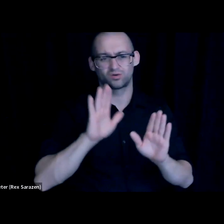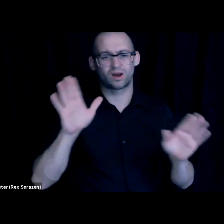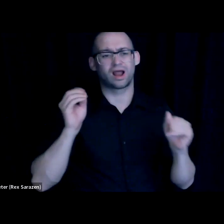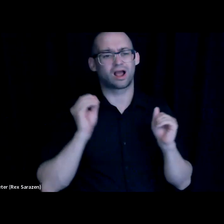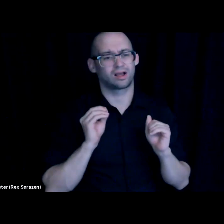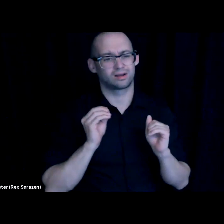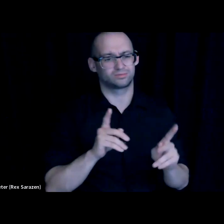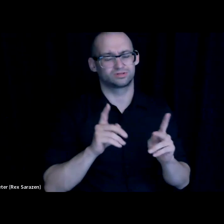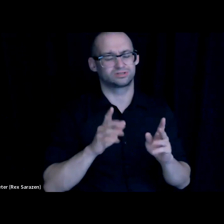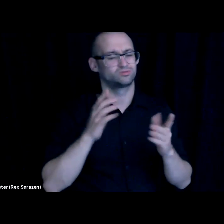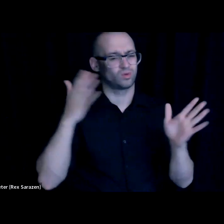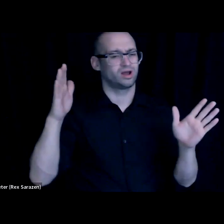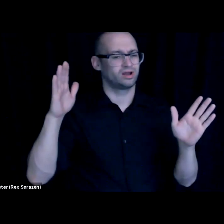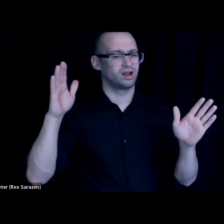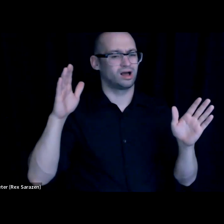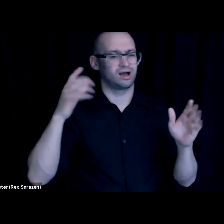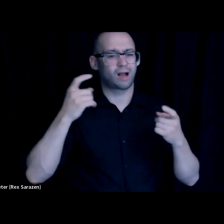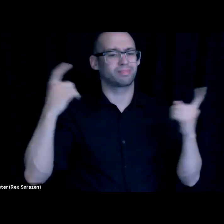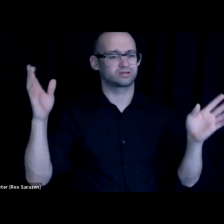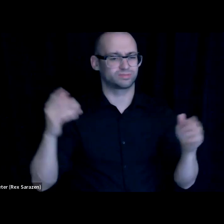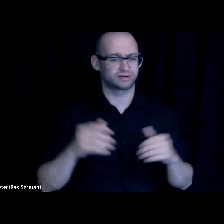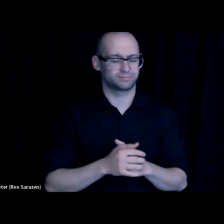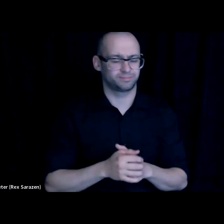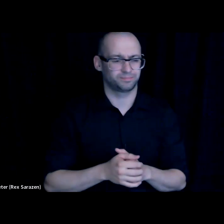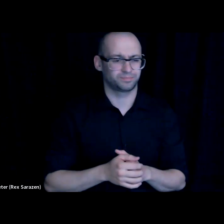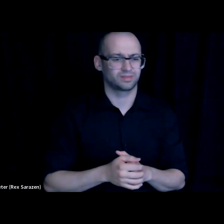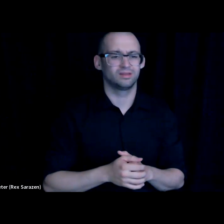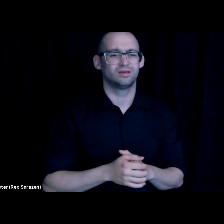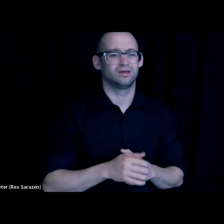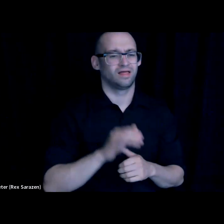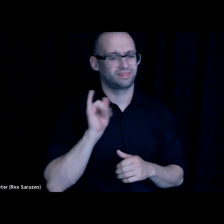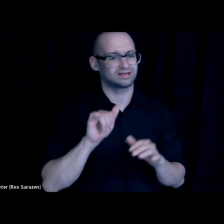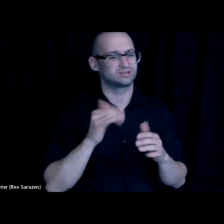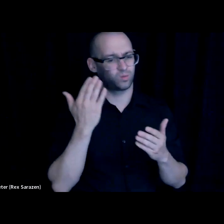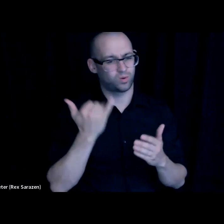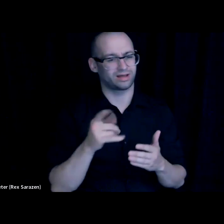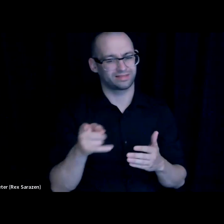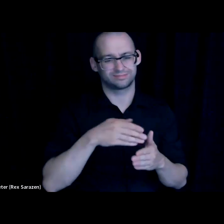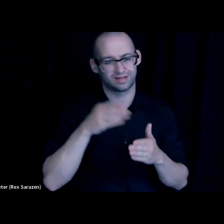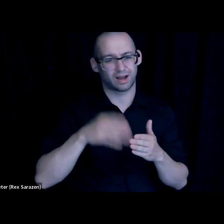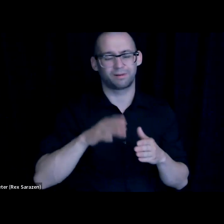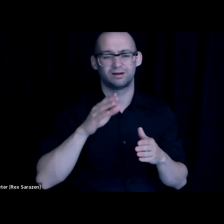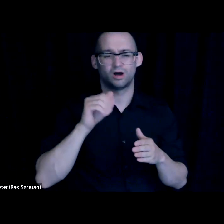to them and through, and that's why they ended up in adult education. And so we have a spotlight